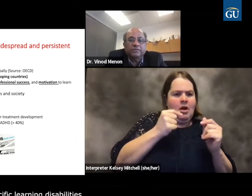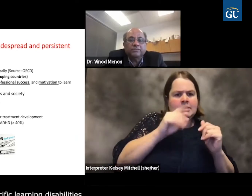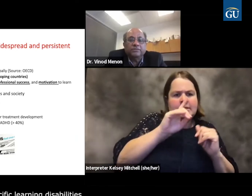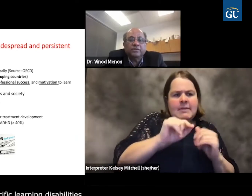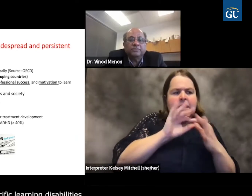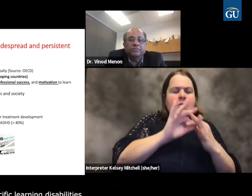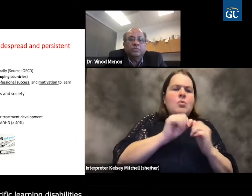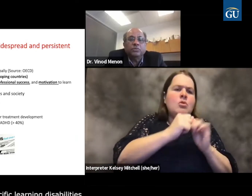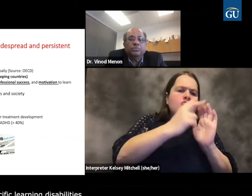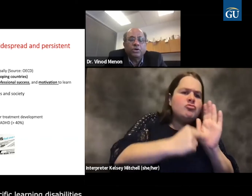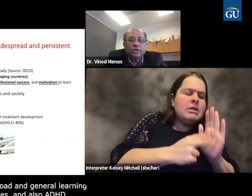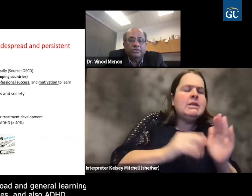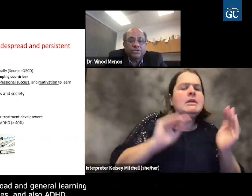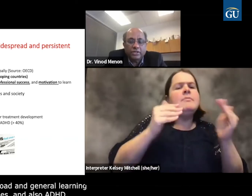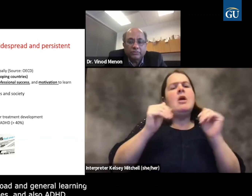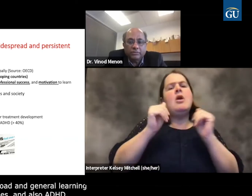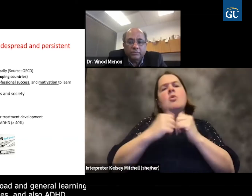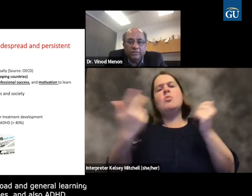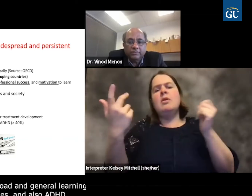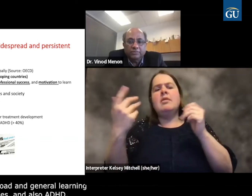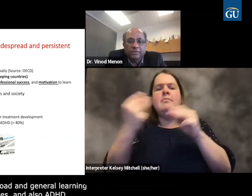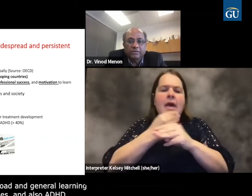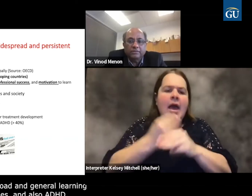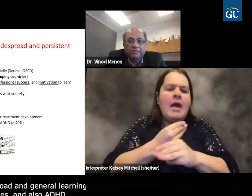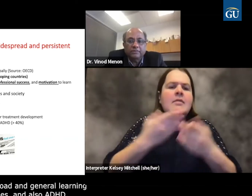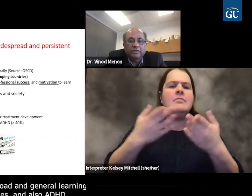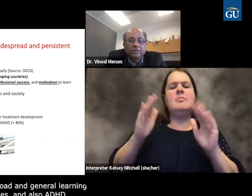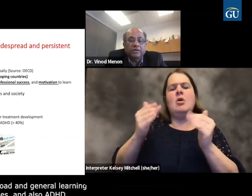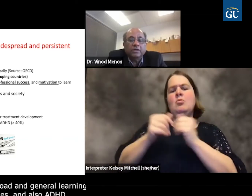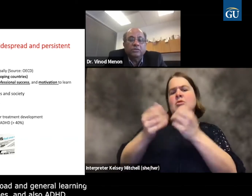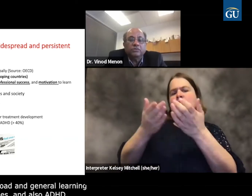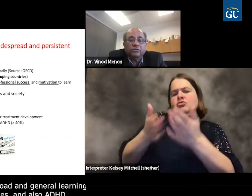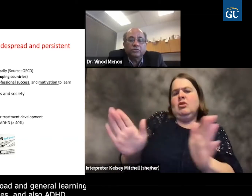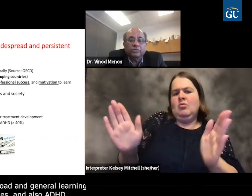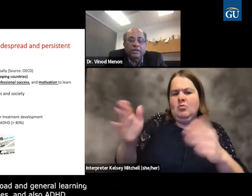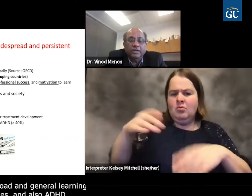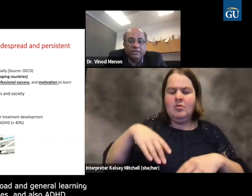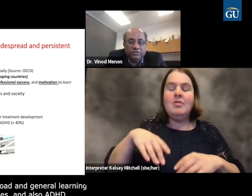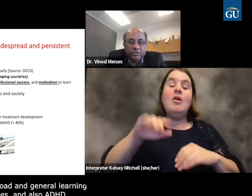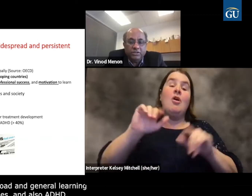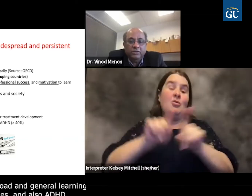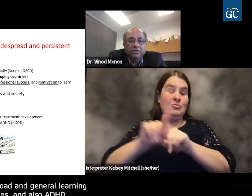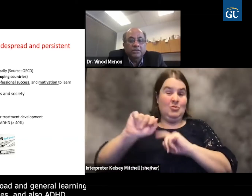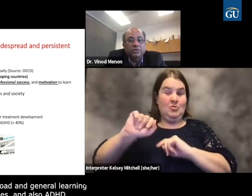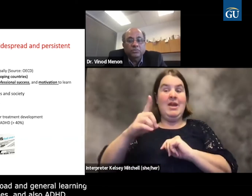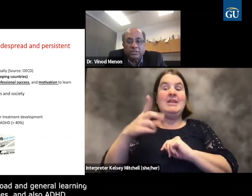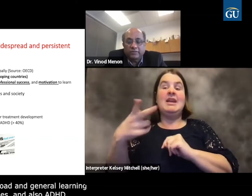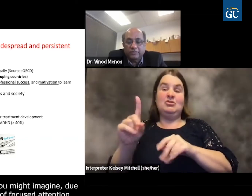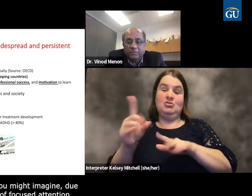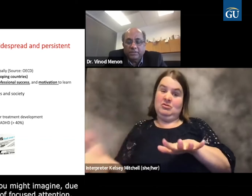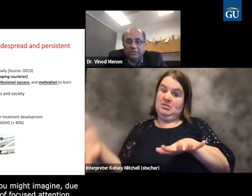learning disabilities from more broad and general learning disabilities